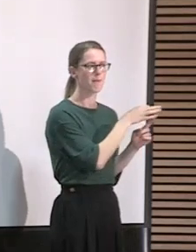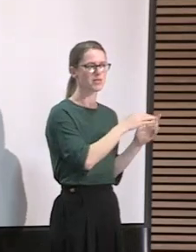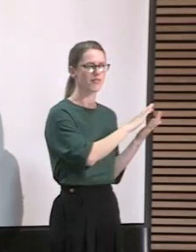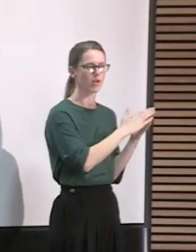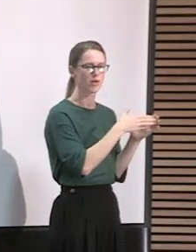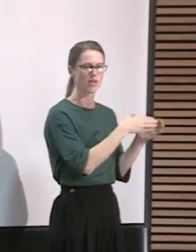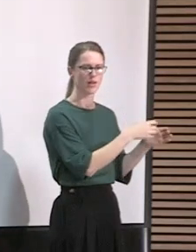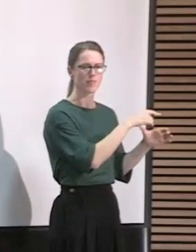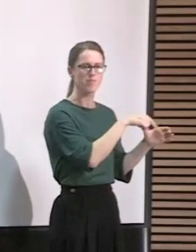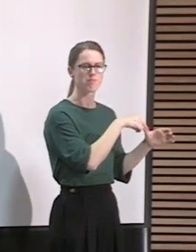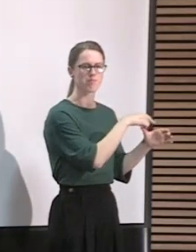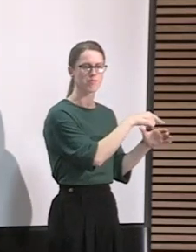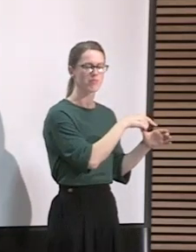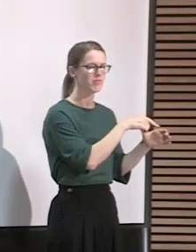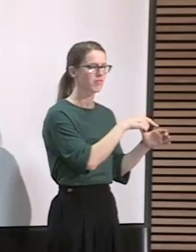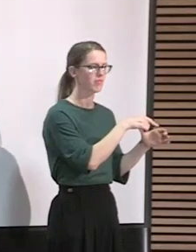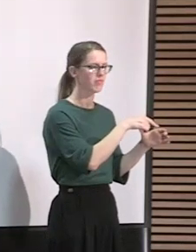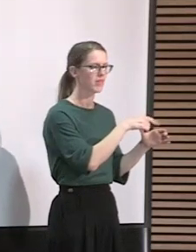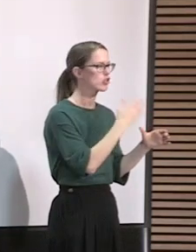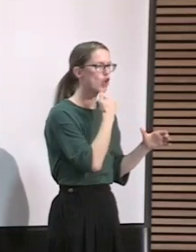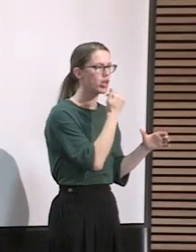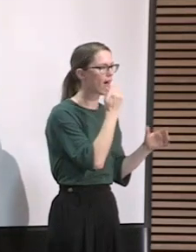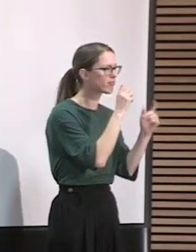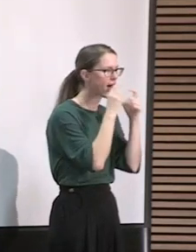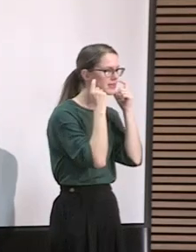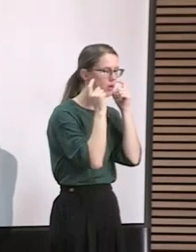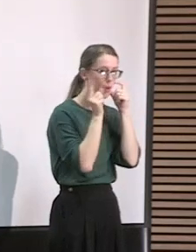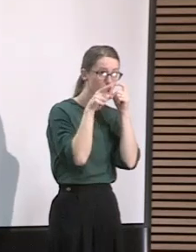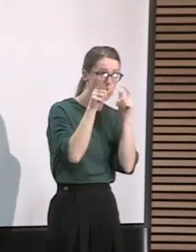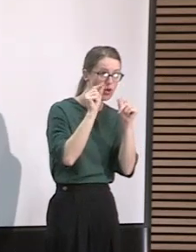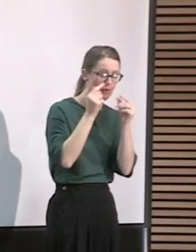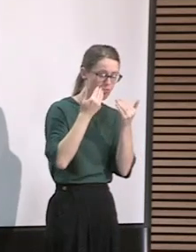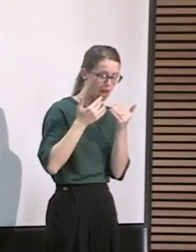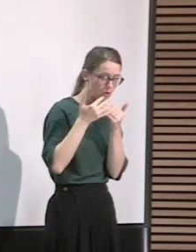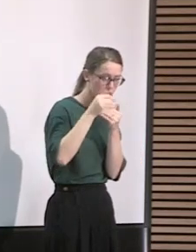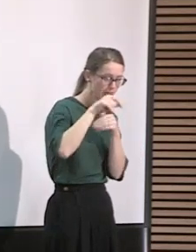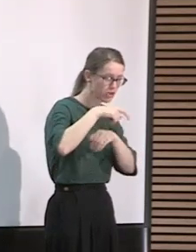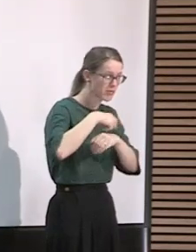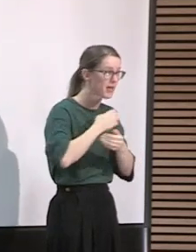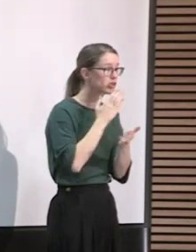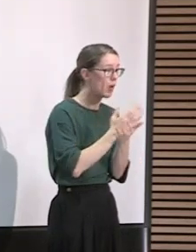concern with some of the providers in South Auckland, particularly in the Pacific community, that the supply of